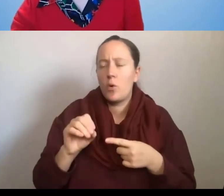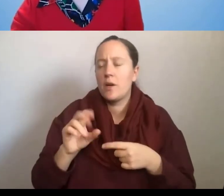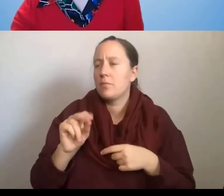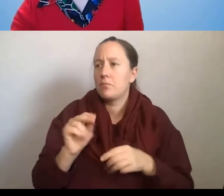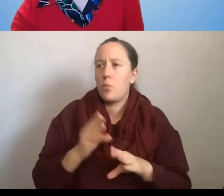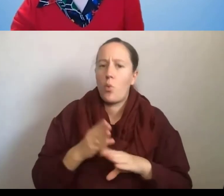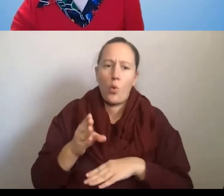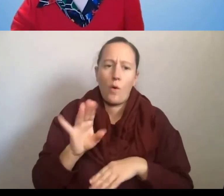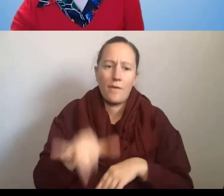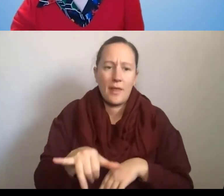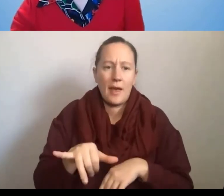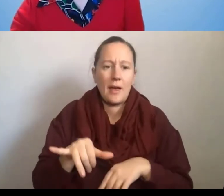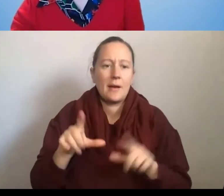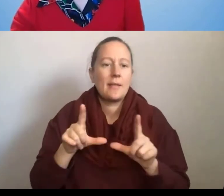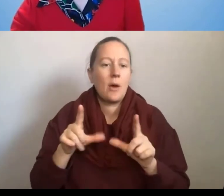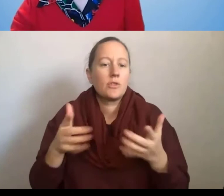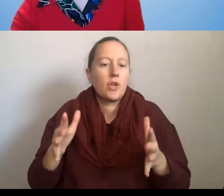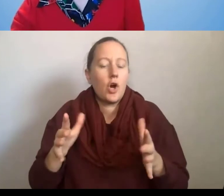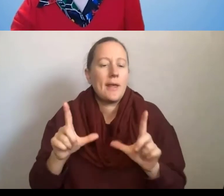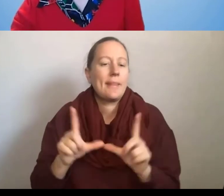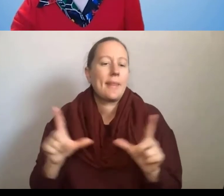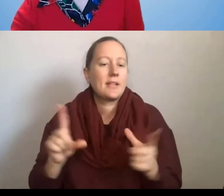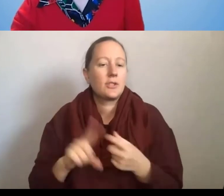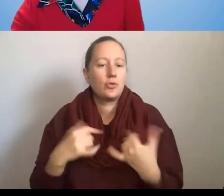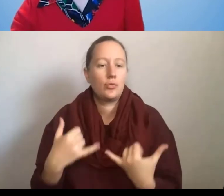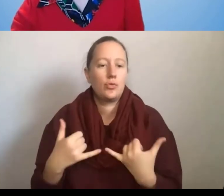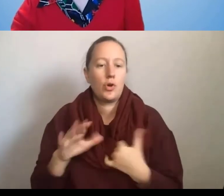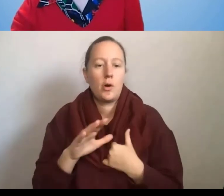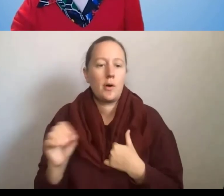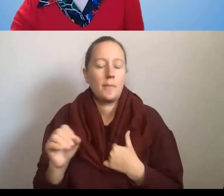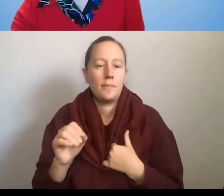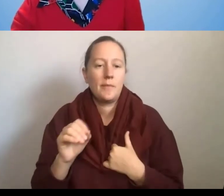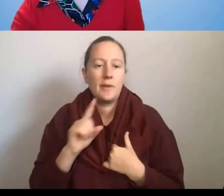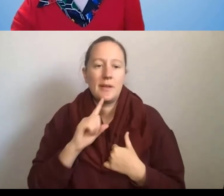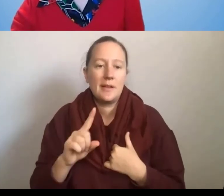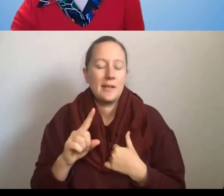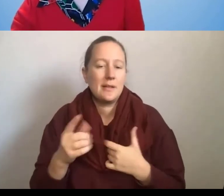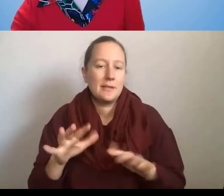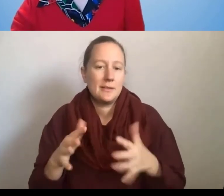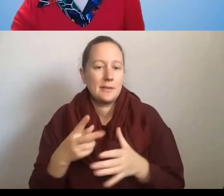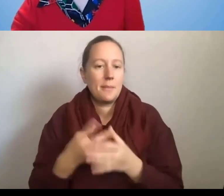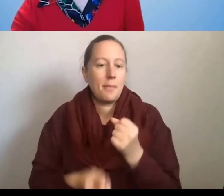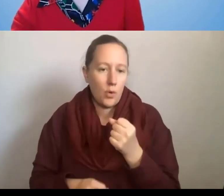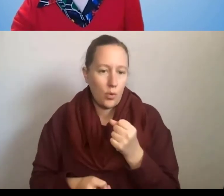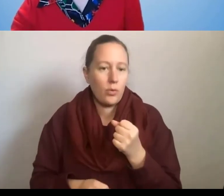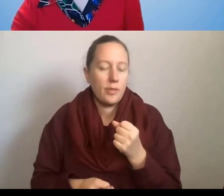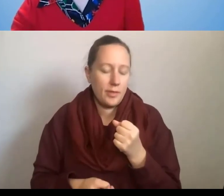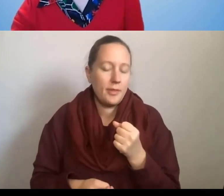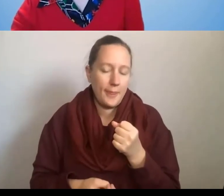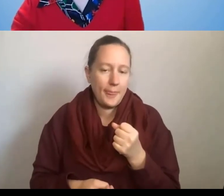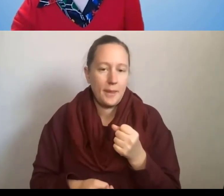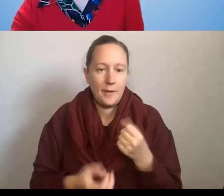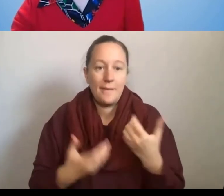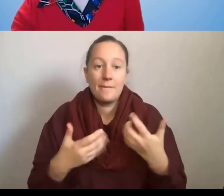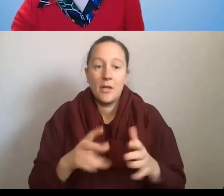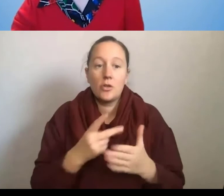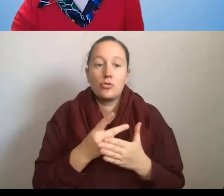to already-existing companies, as well. So it's a combination of both. There have been graduate students or postdoctoral faculty